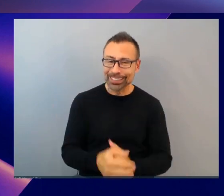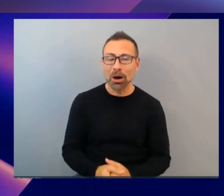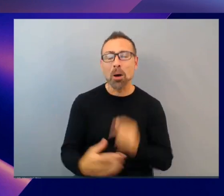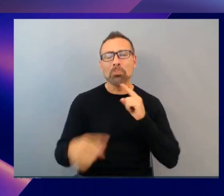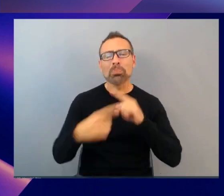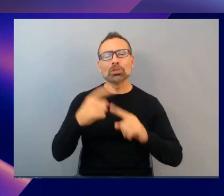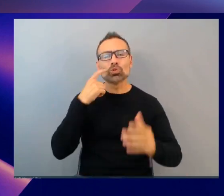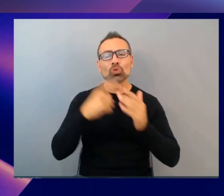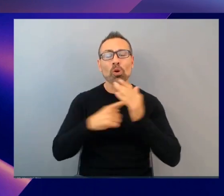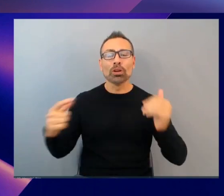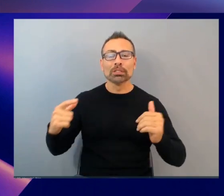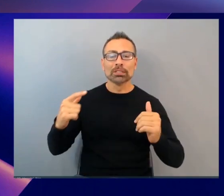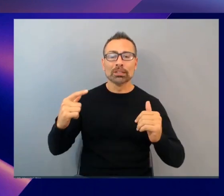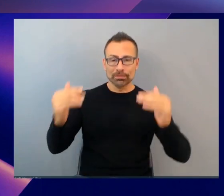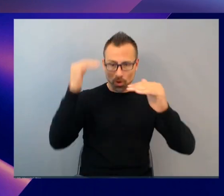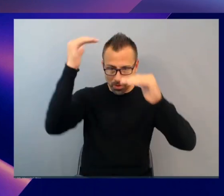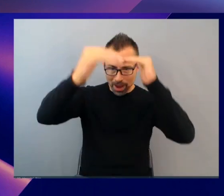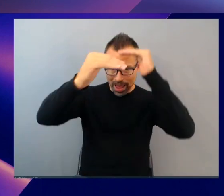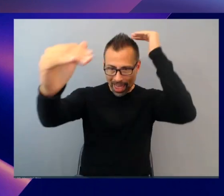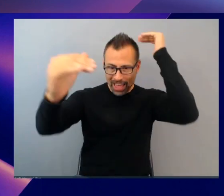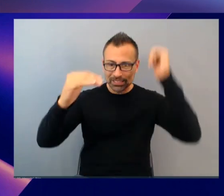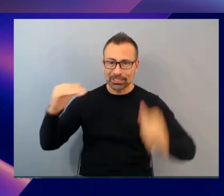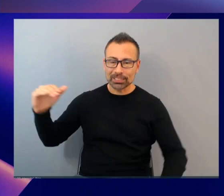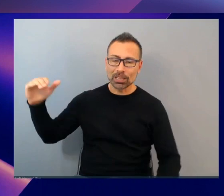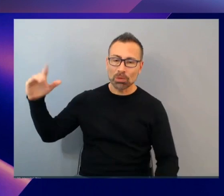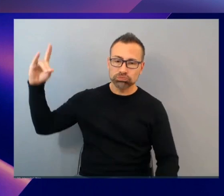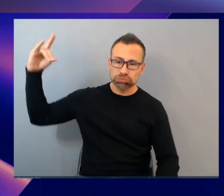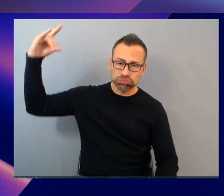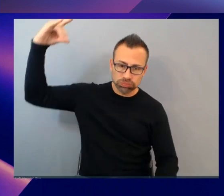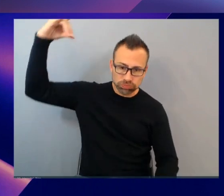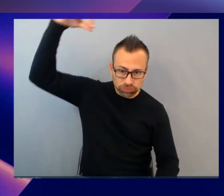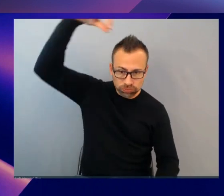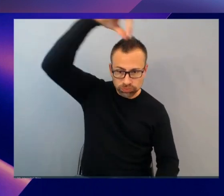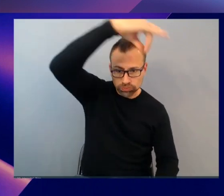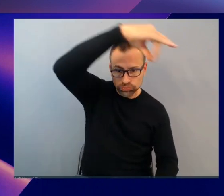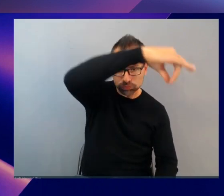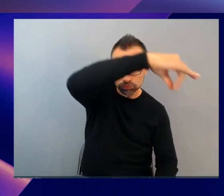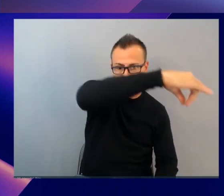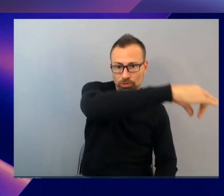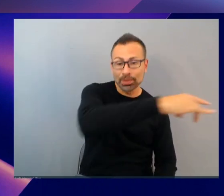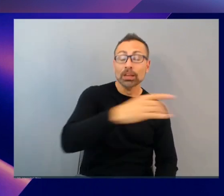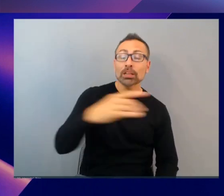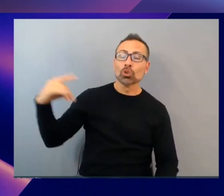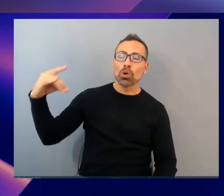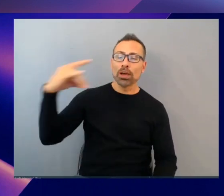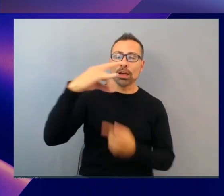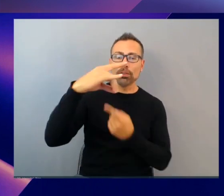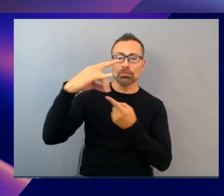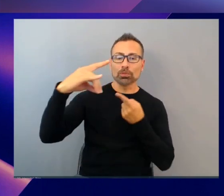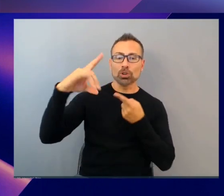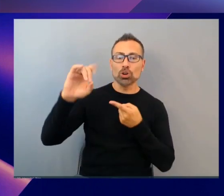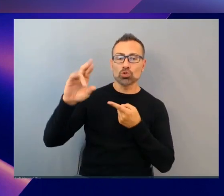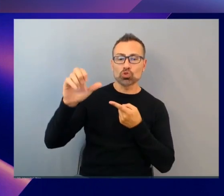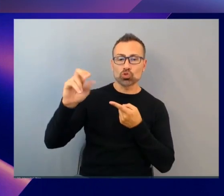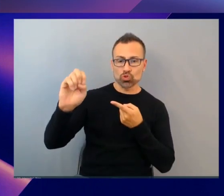So let's get the drone capture device. Yes. - And let's get some drones in the game. So I'm gonna get the drone capture device.